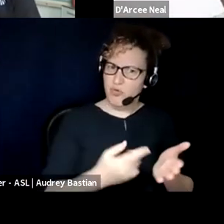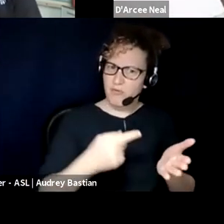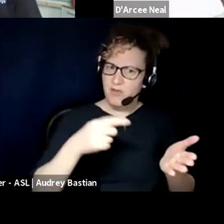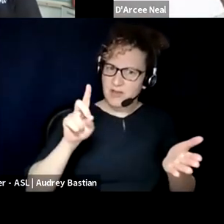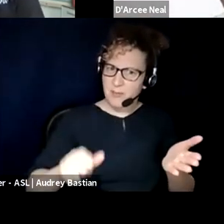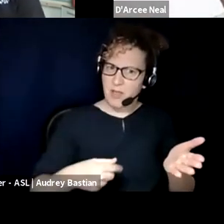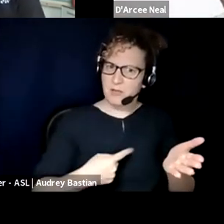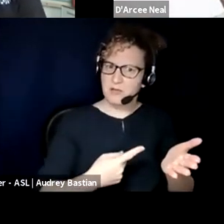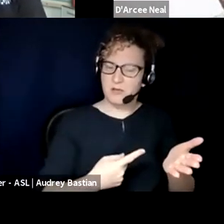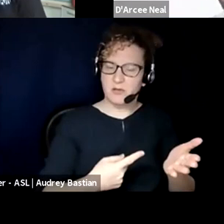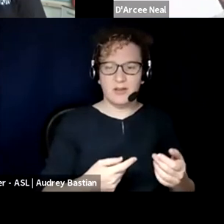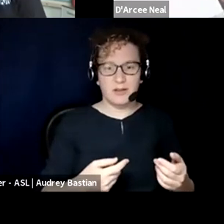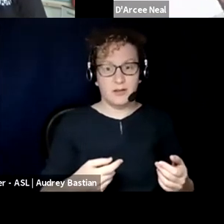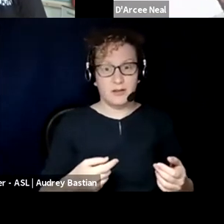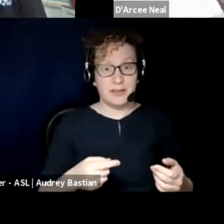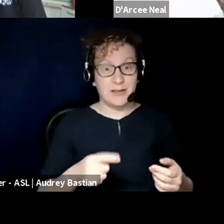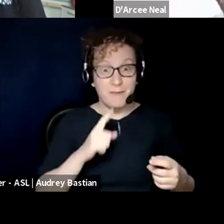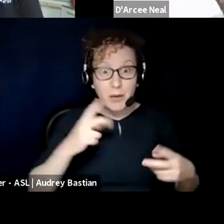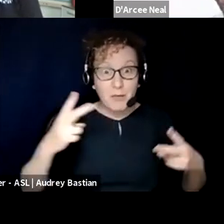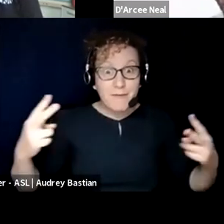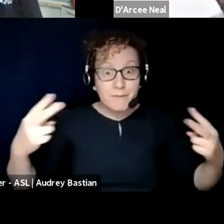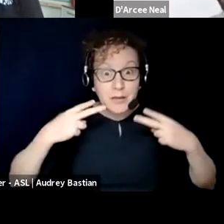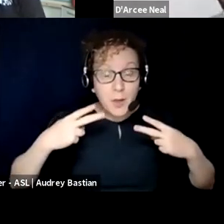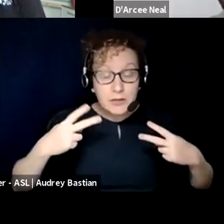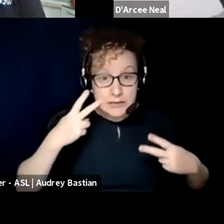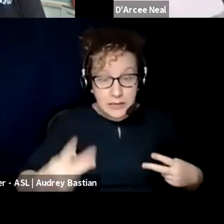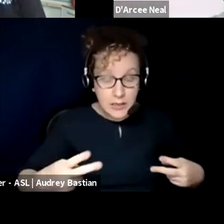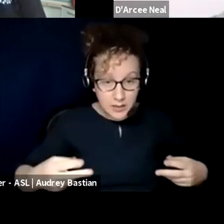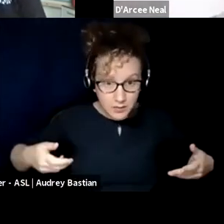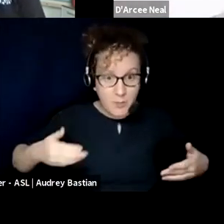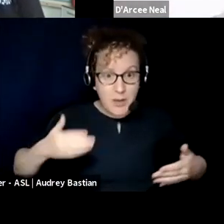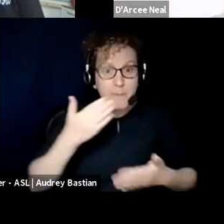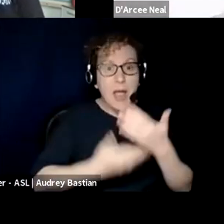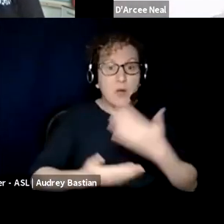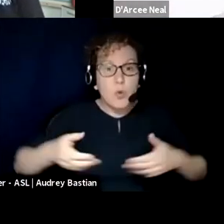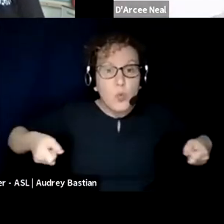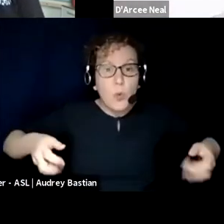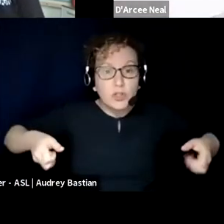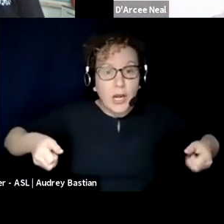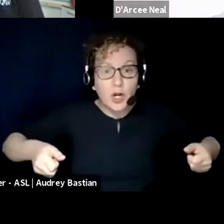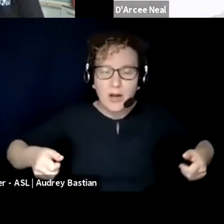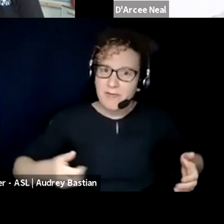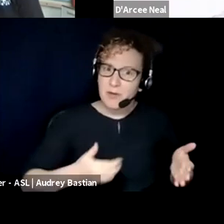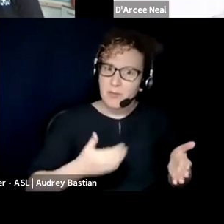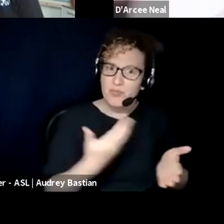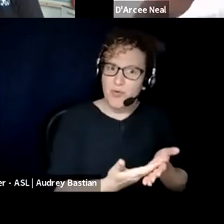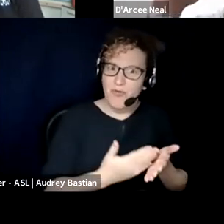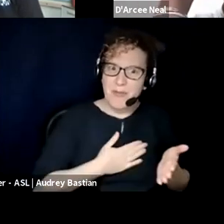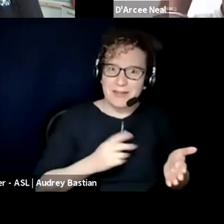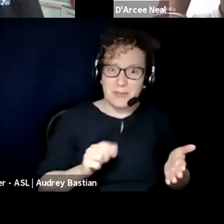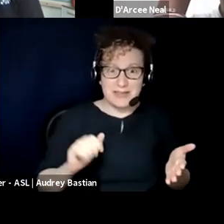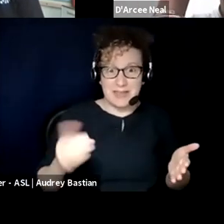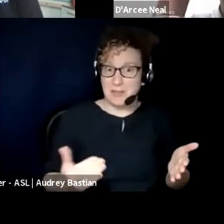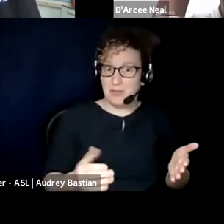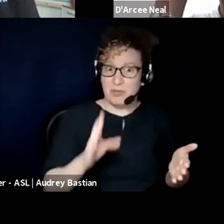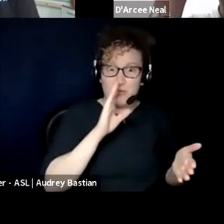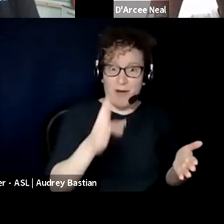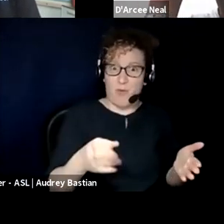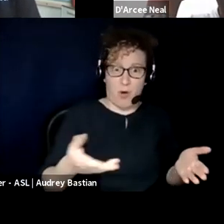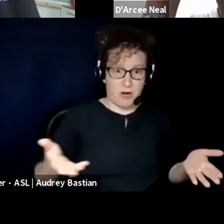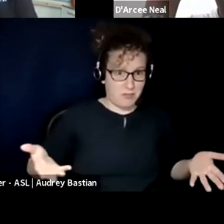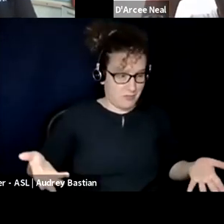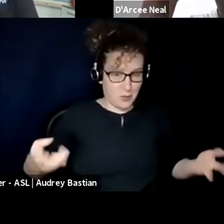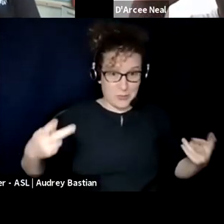was very visible. Like I was in a manual wheelchair so to me, it seemed like pretty straightforward